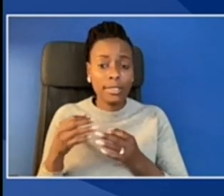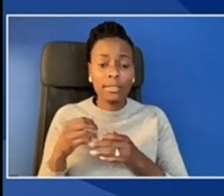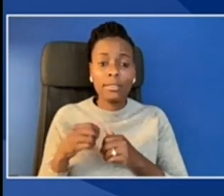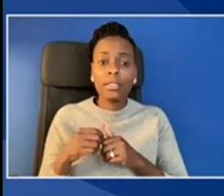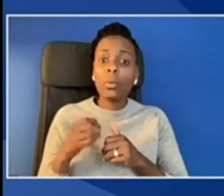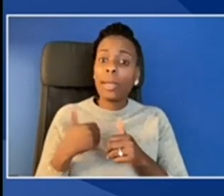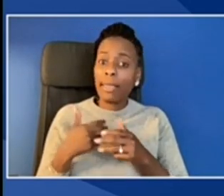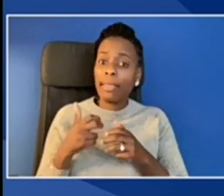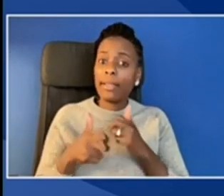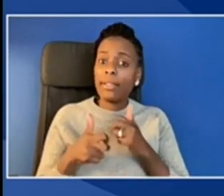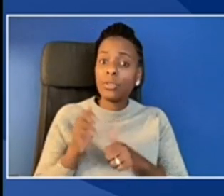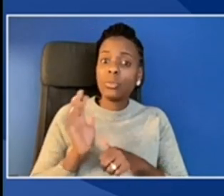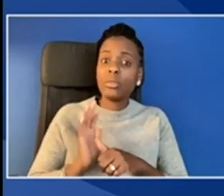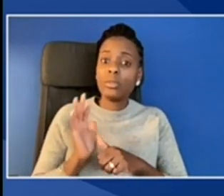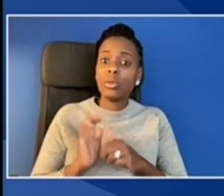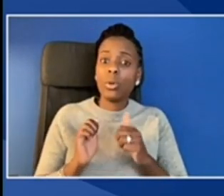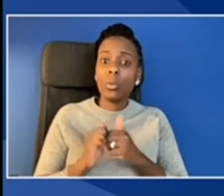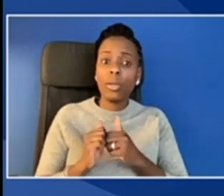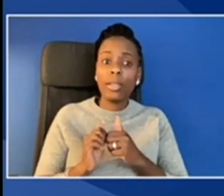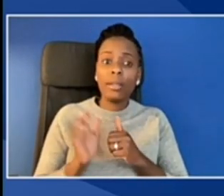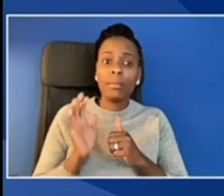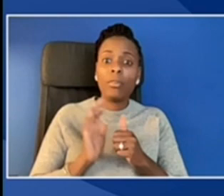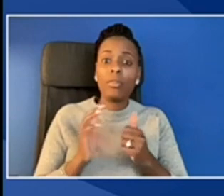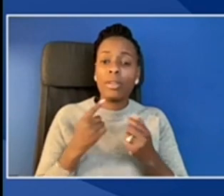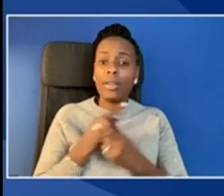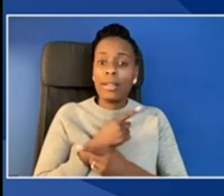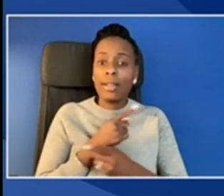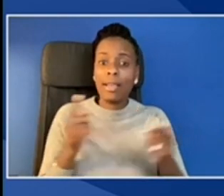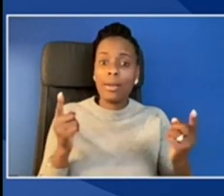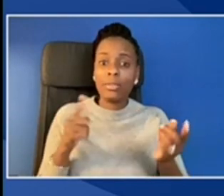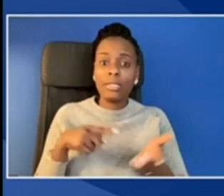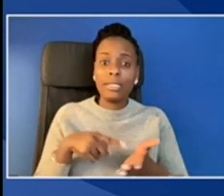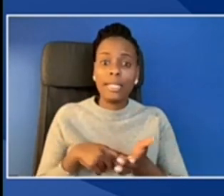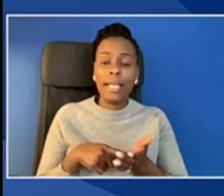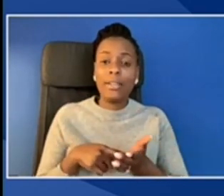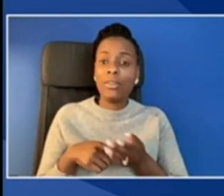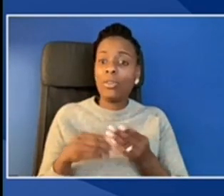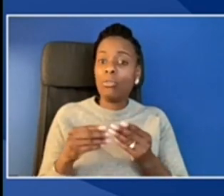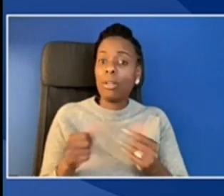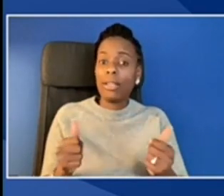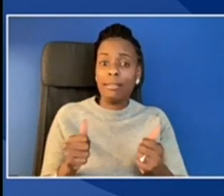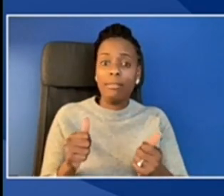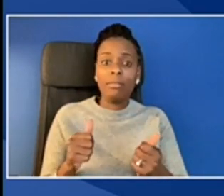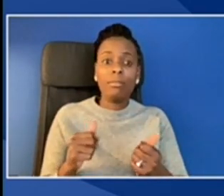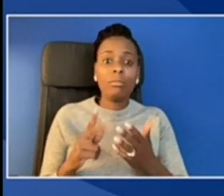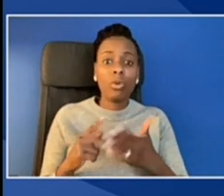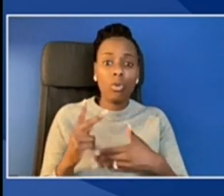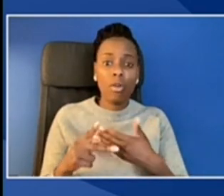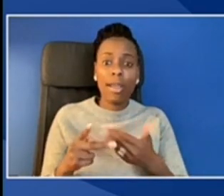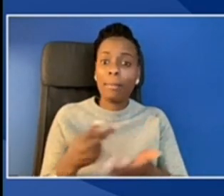the prior announced debt relief plan that once again, was- you know, failed to pass